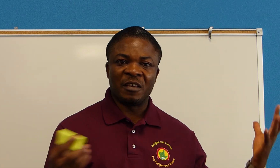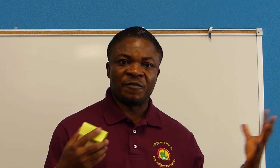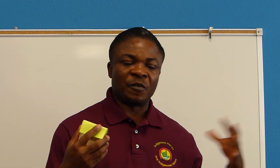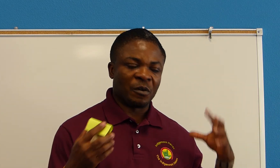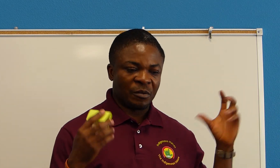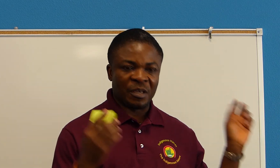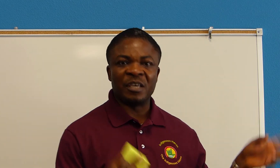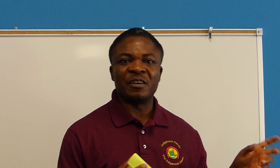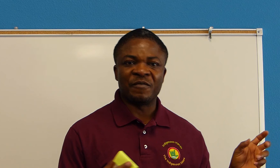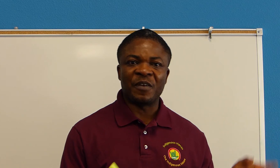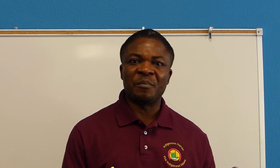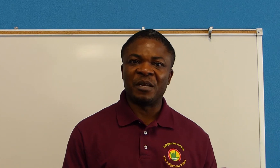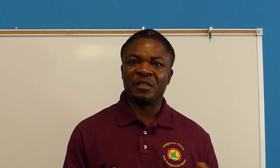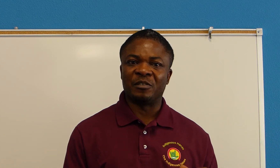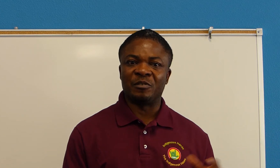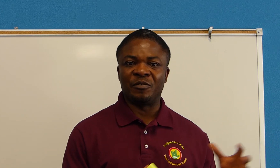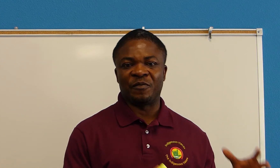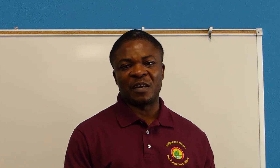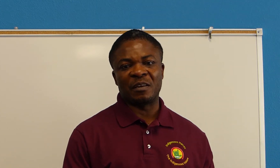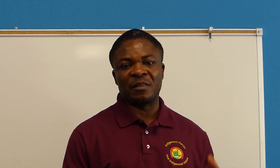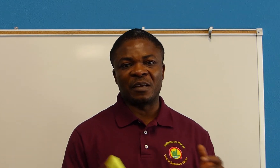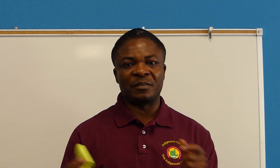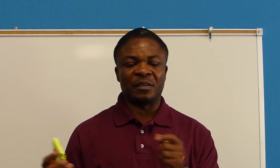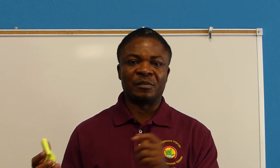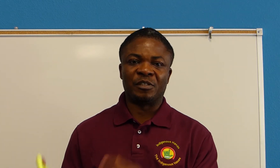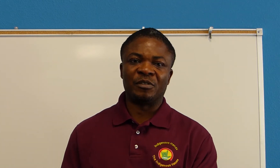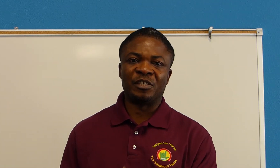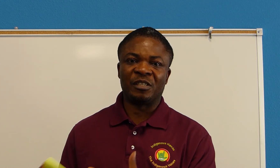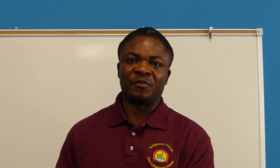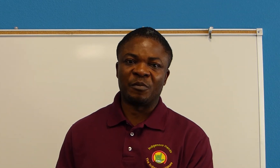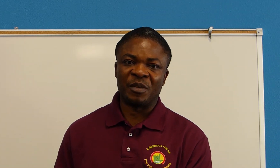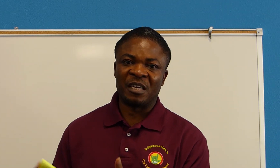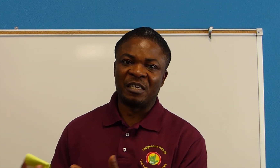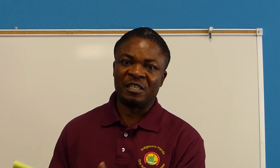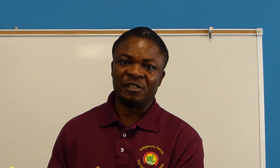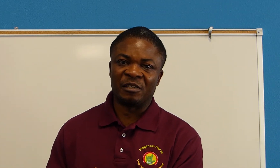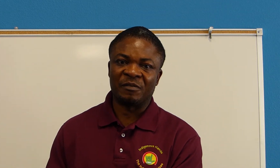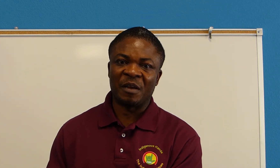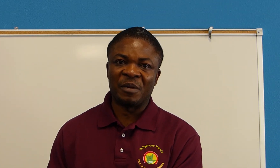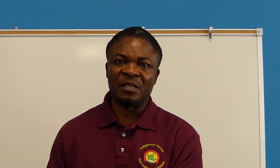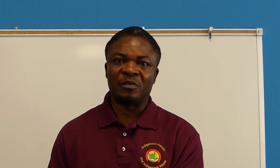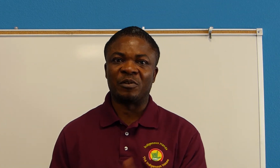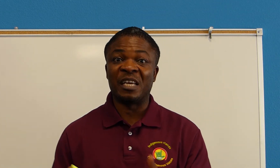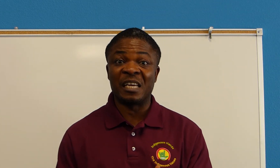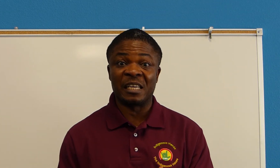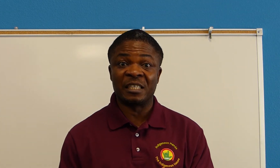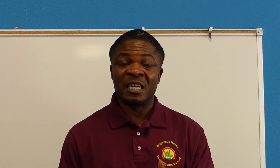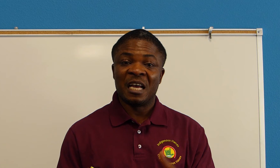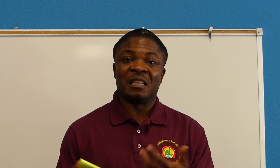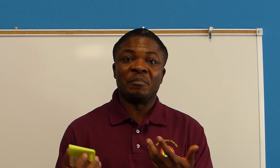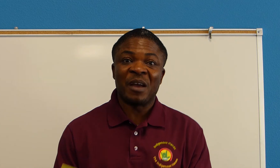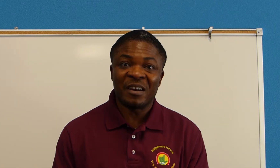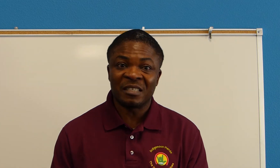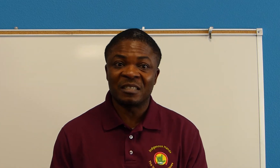for the hearing families, you find out that children shift from their indigenous families to English and the parents